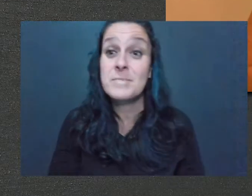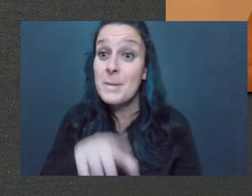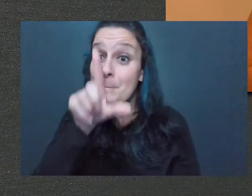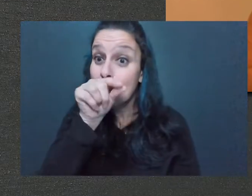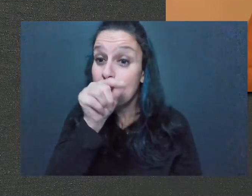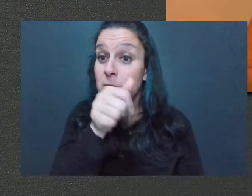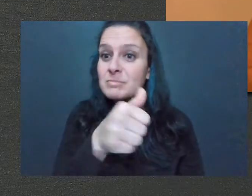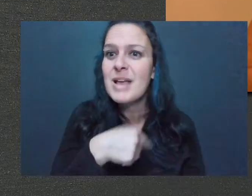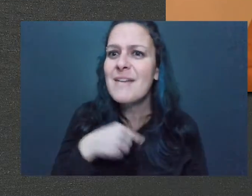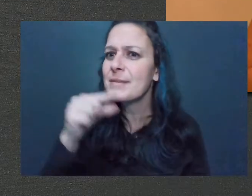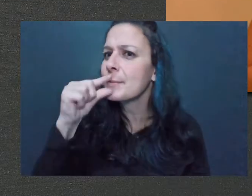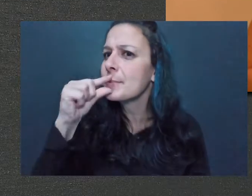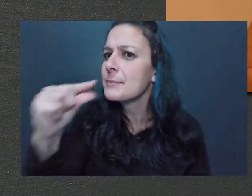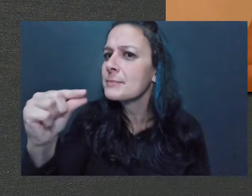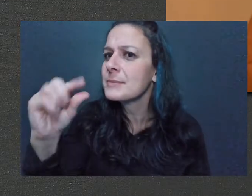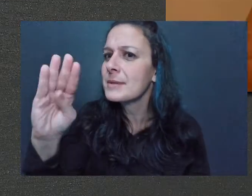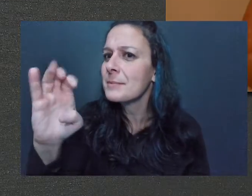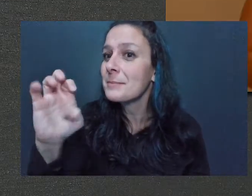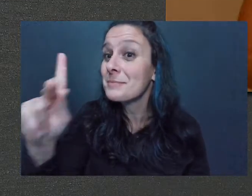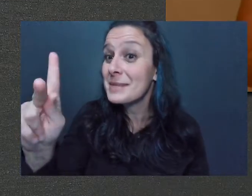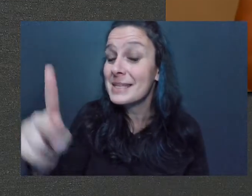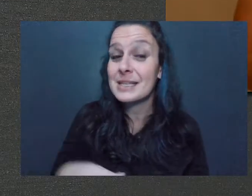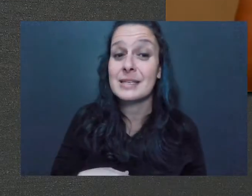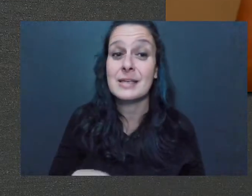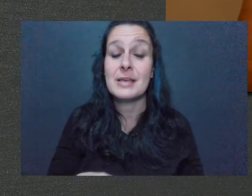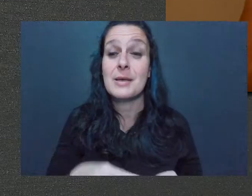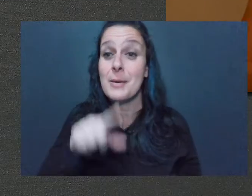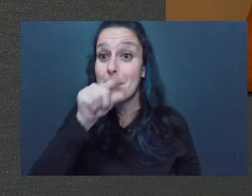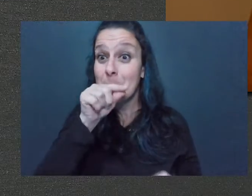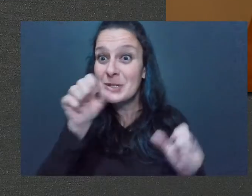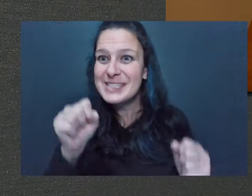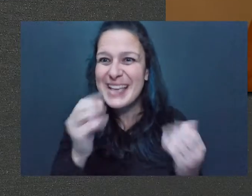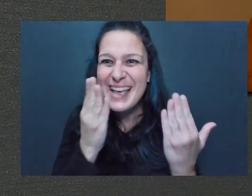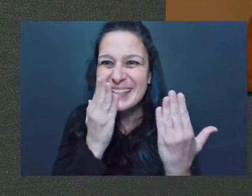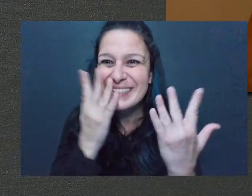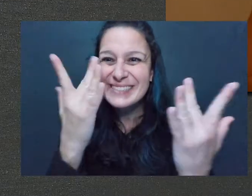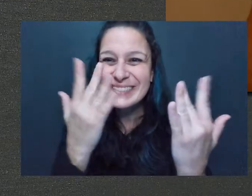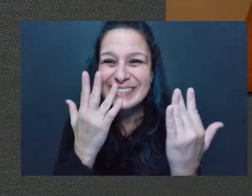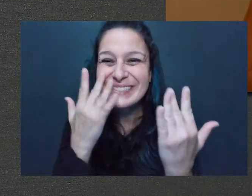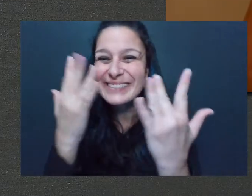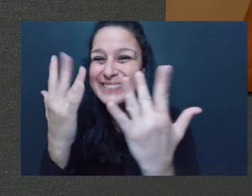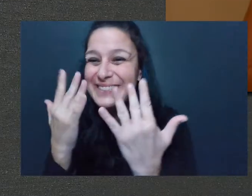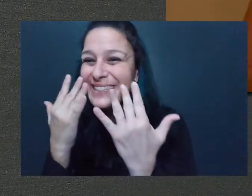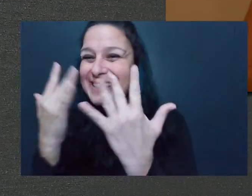Birds have beaks Birds can sing